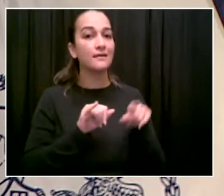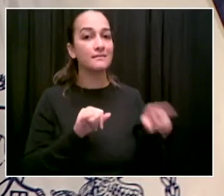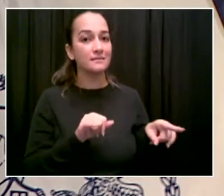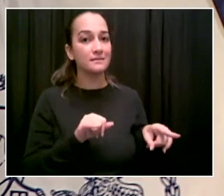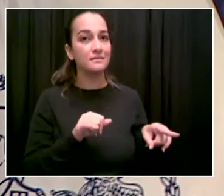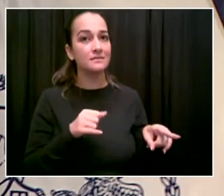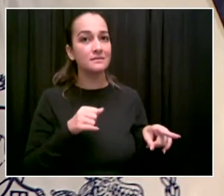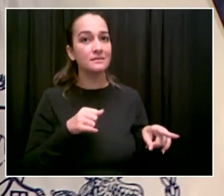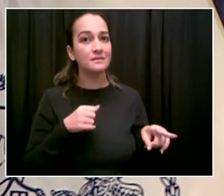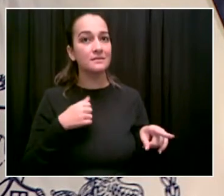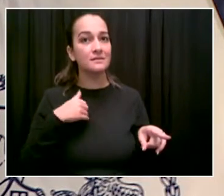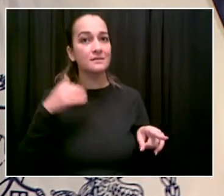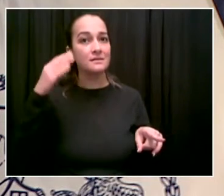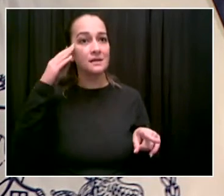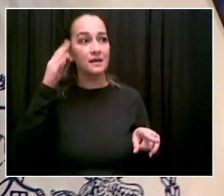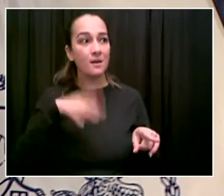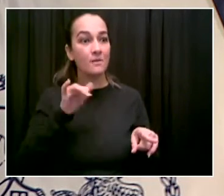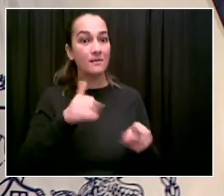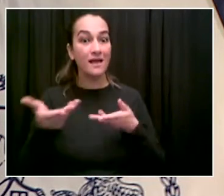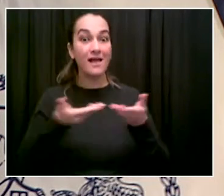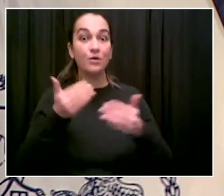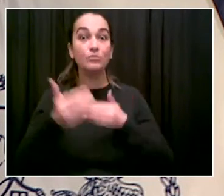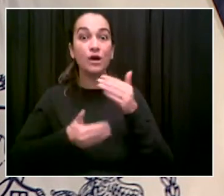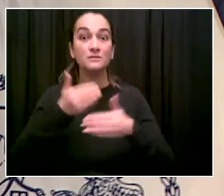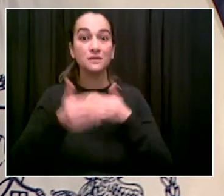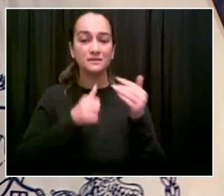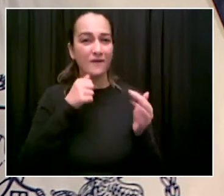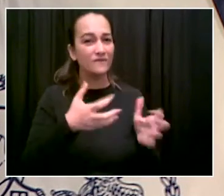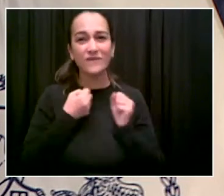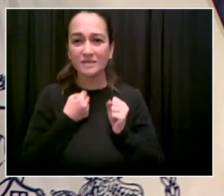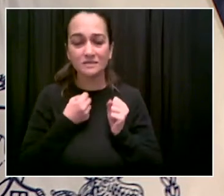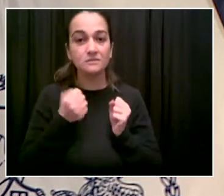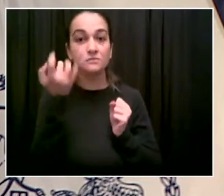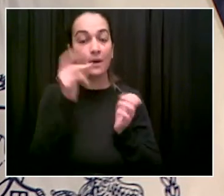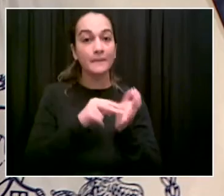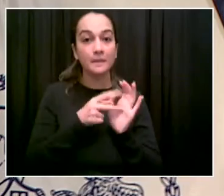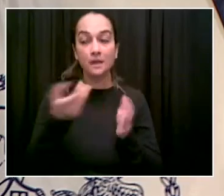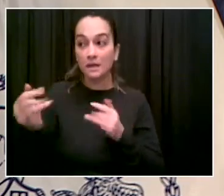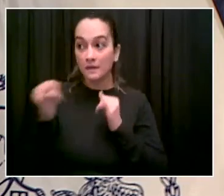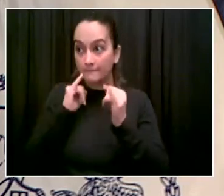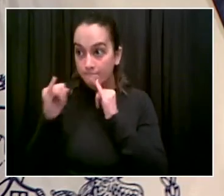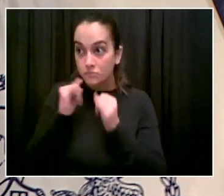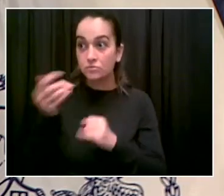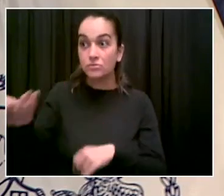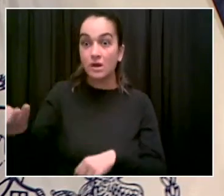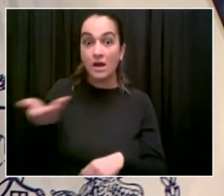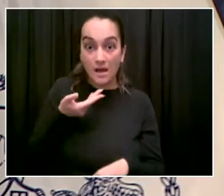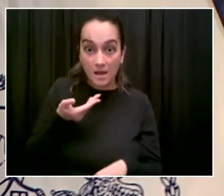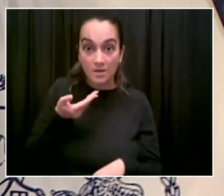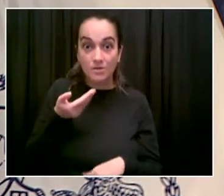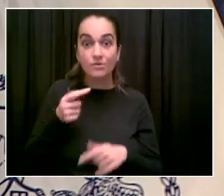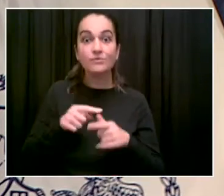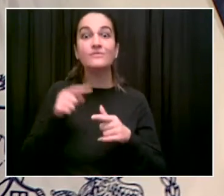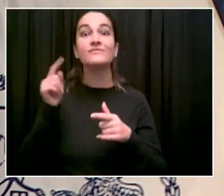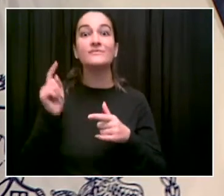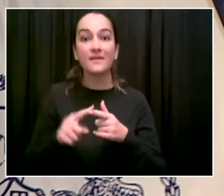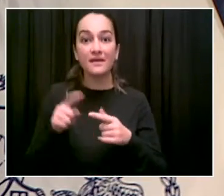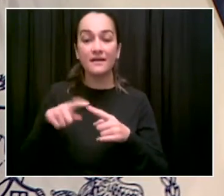HIRING NEW OFFICERS, BUT I'M TOLD IT WILL TAKE A COLUPE OF MONTHS TO GET THEM INTO THE SYSTEM.